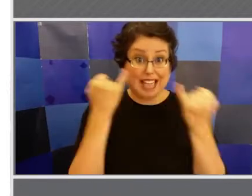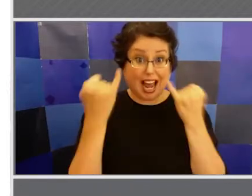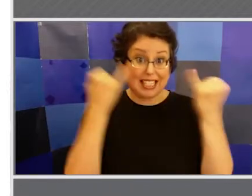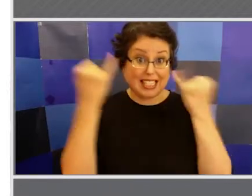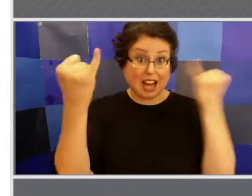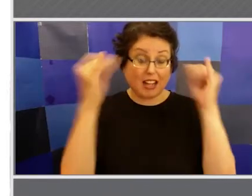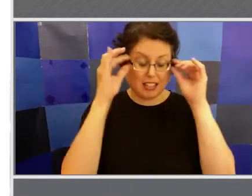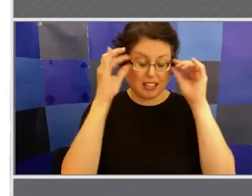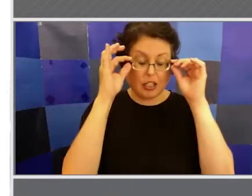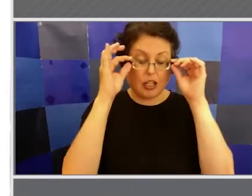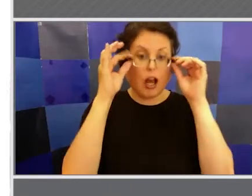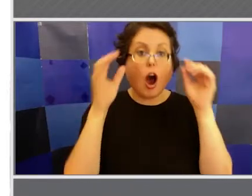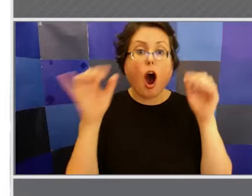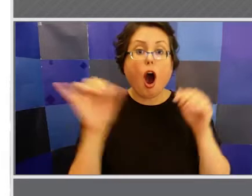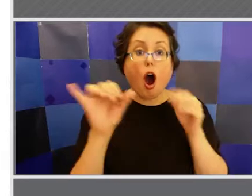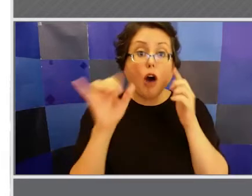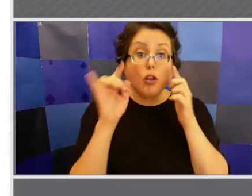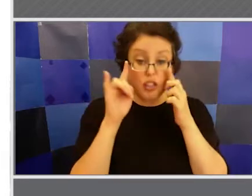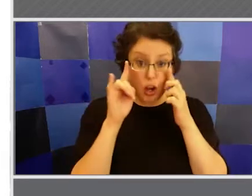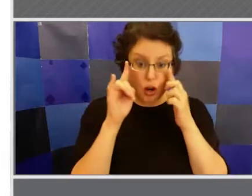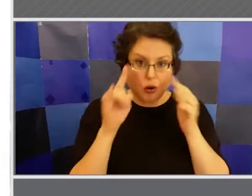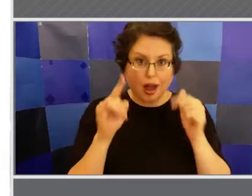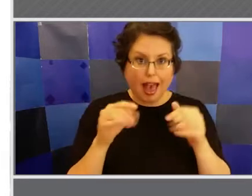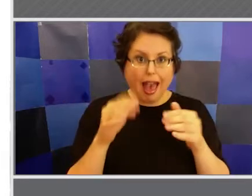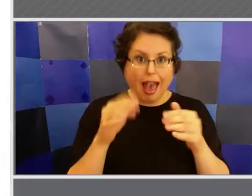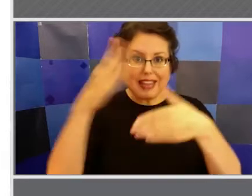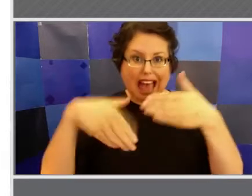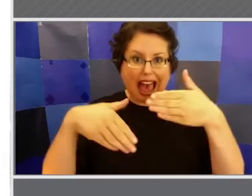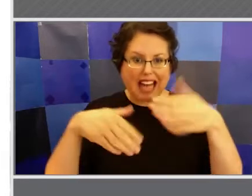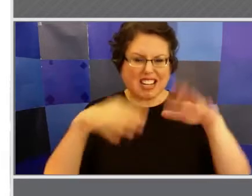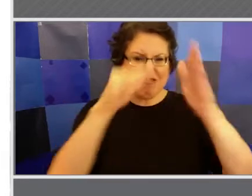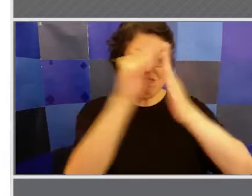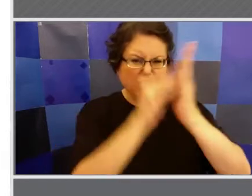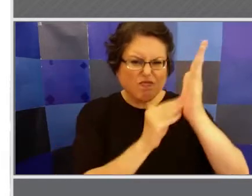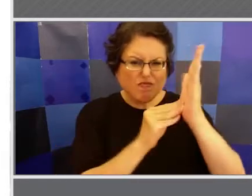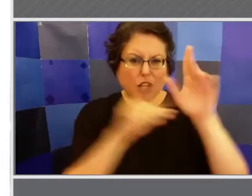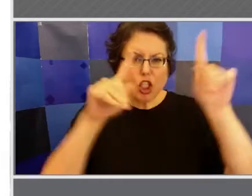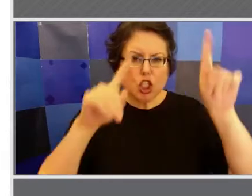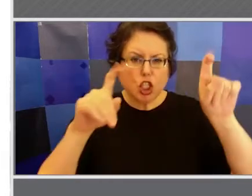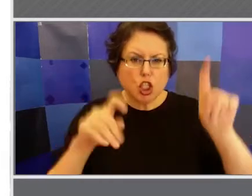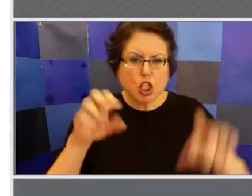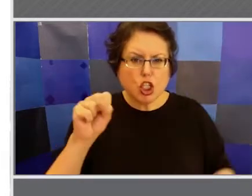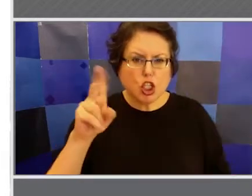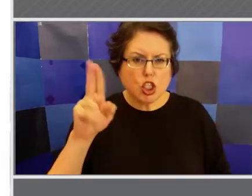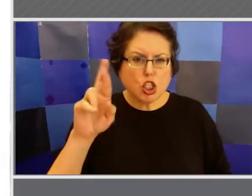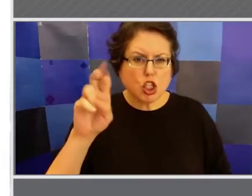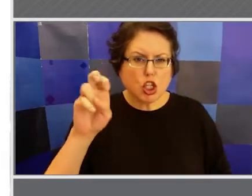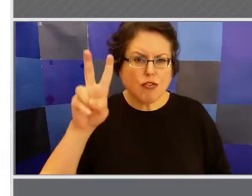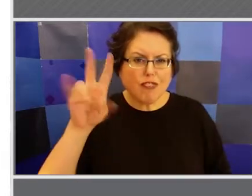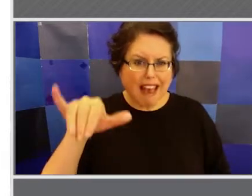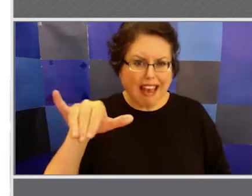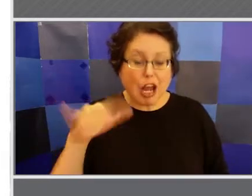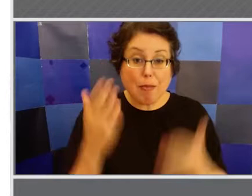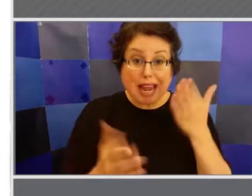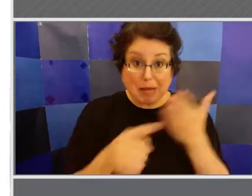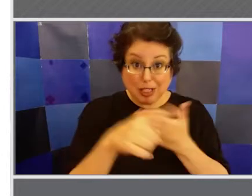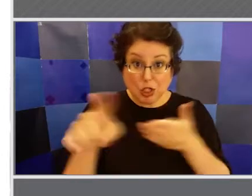And then also at the end we're going to ask you to fill out a survey, maybe you already have, maybe you've already been to RNDHPGH website and completed one thank you in advance